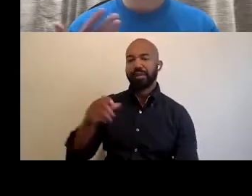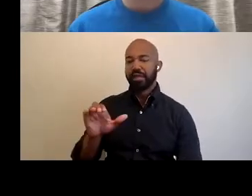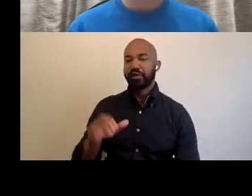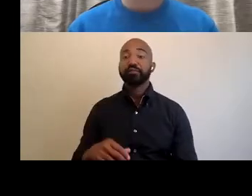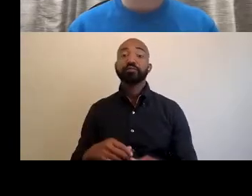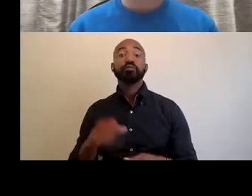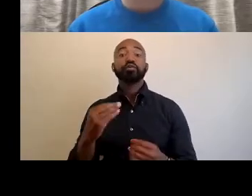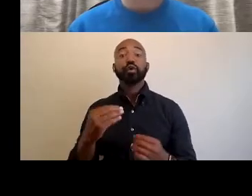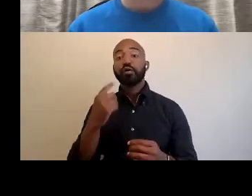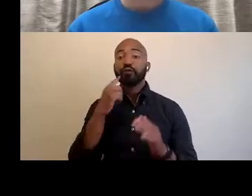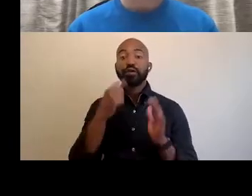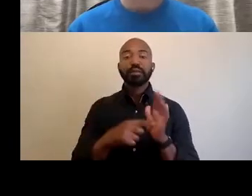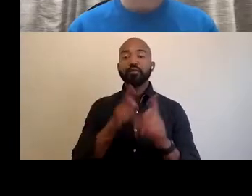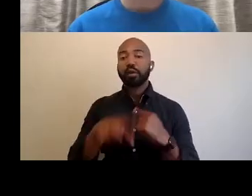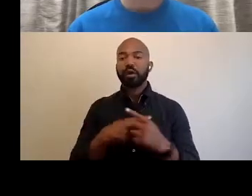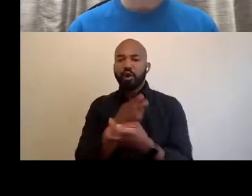and we're gonna go over that in a little while.